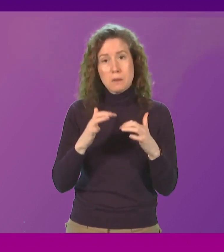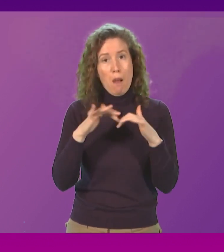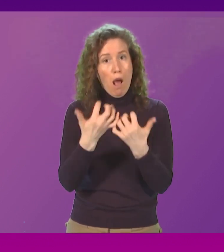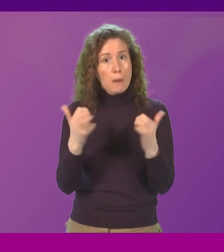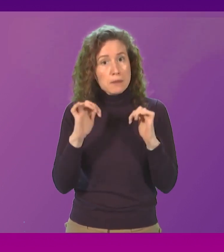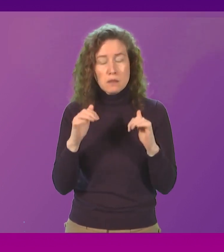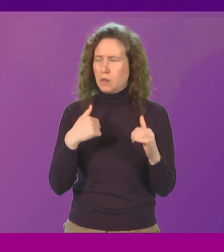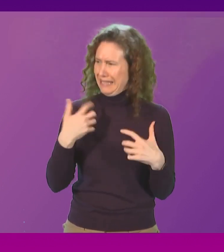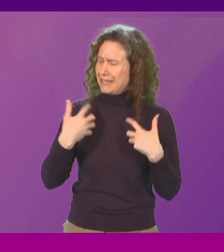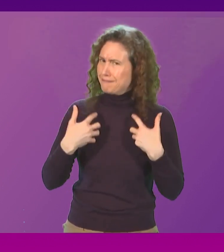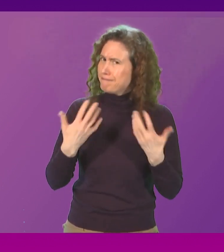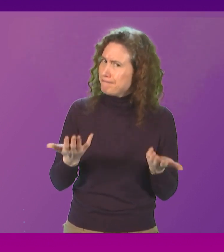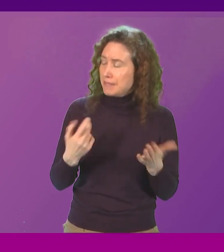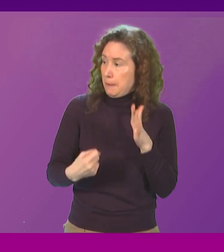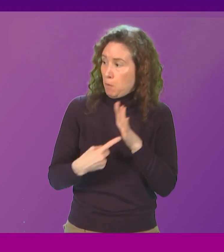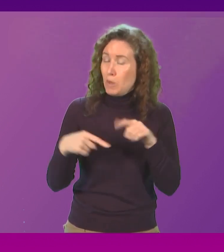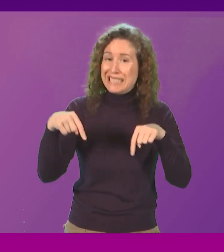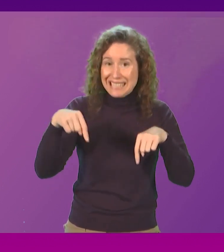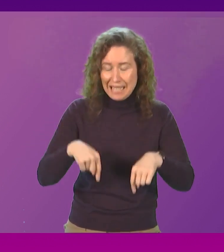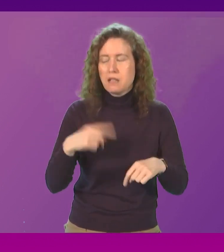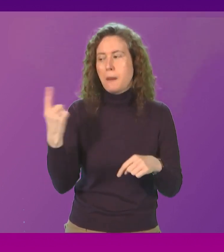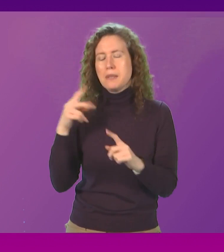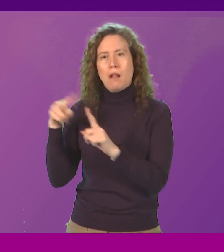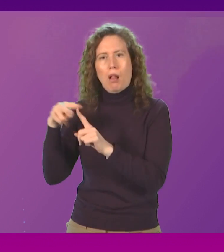How many members? Excuse me.